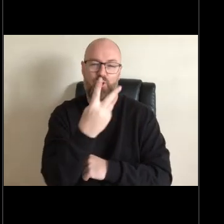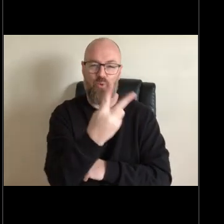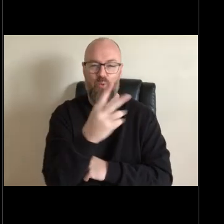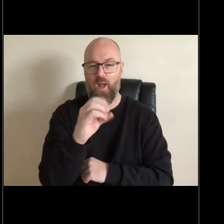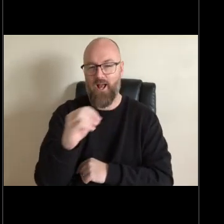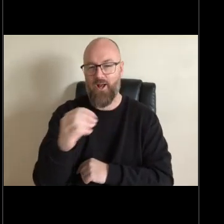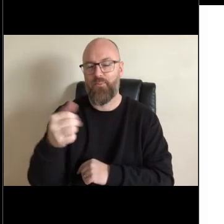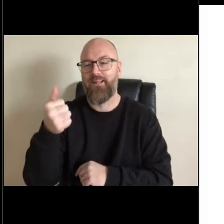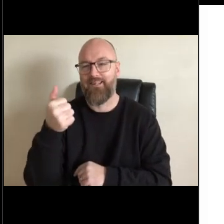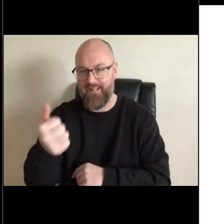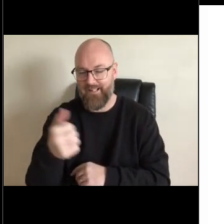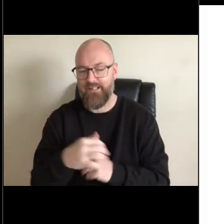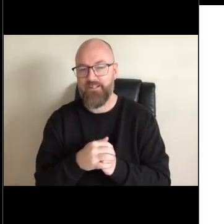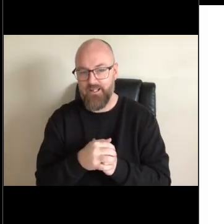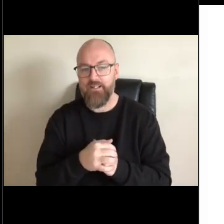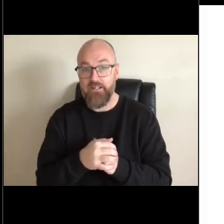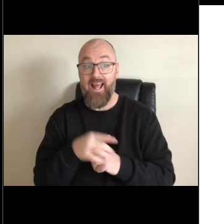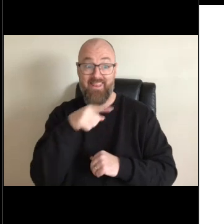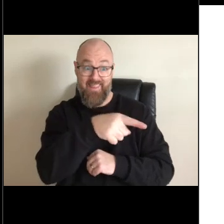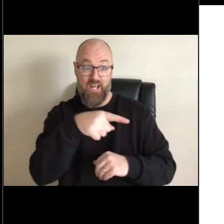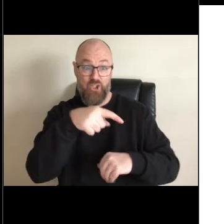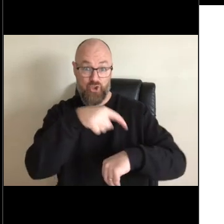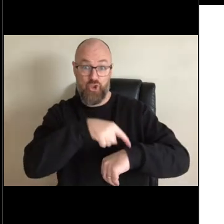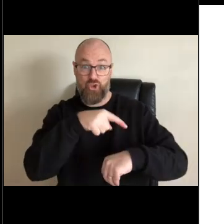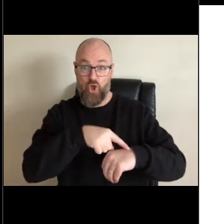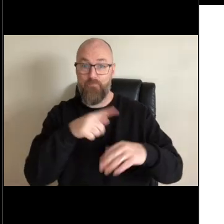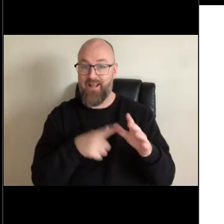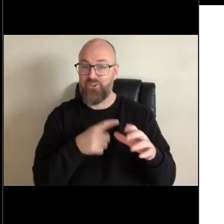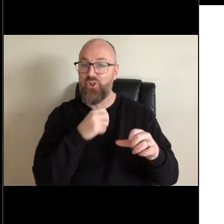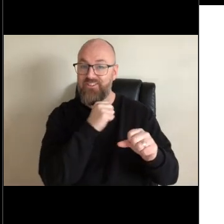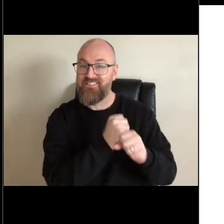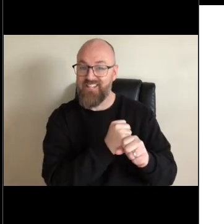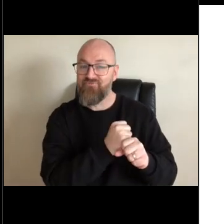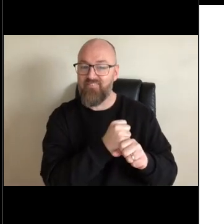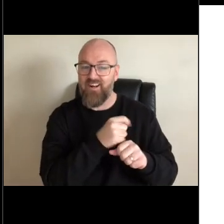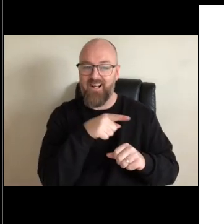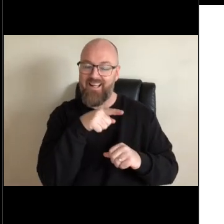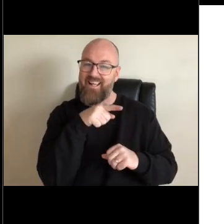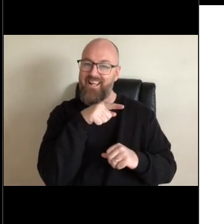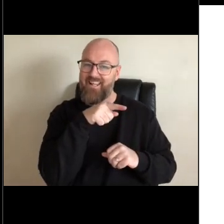attorney general Mark Dreyfus presented this amendment act to Parliament he said